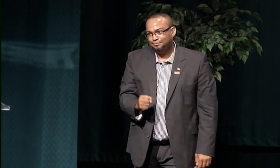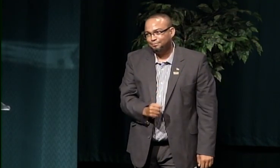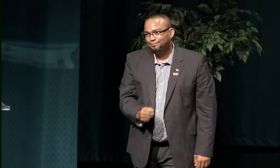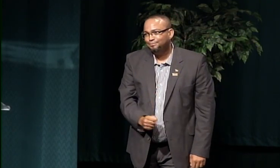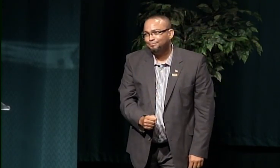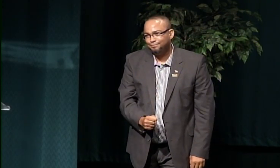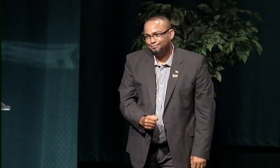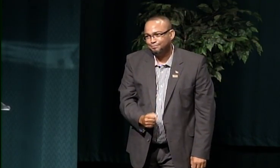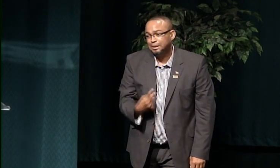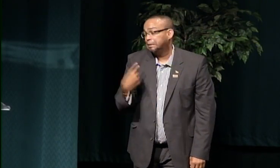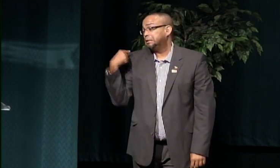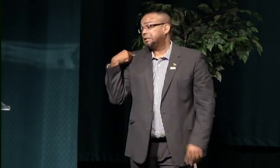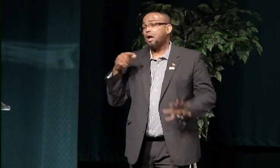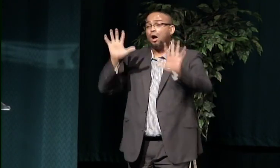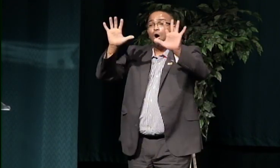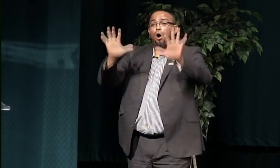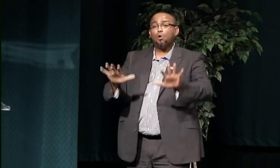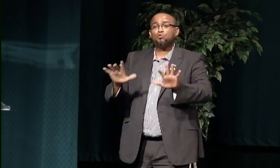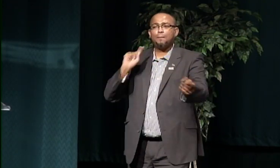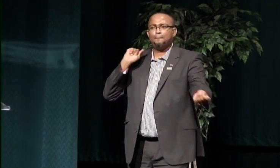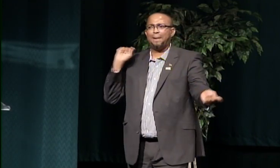that we work with in South Africa.